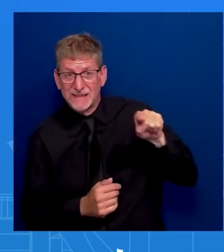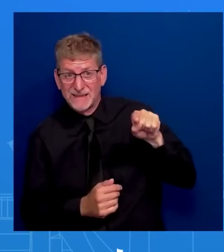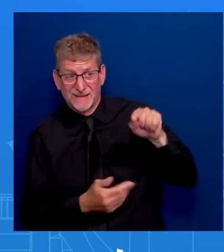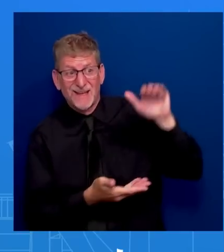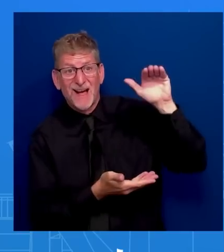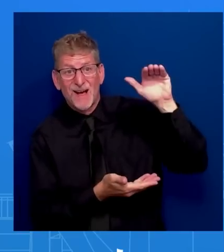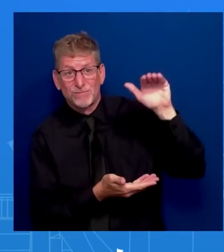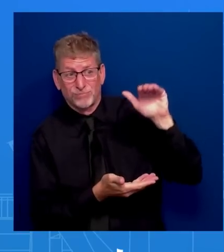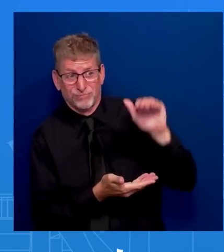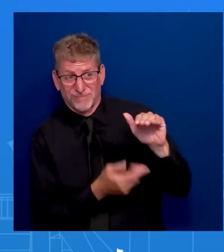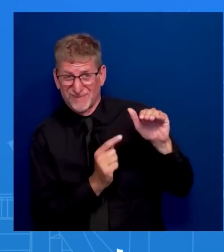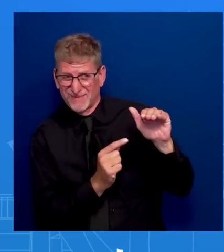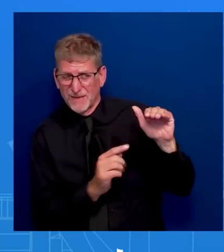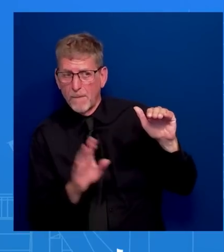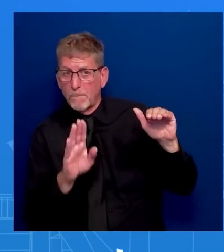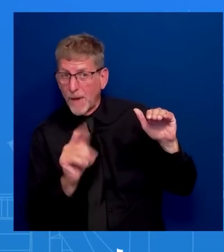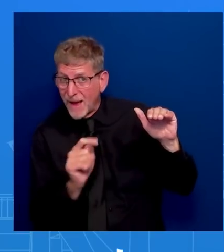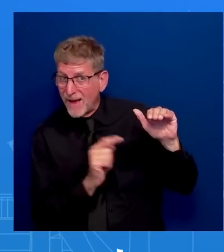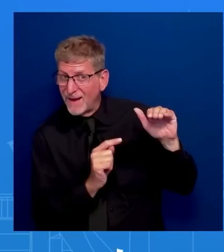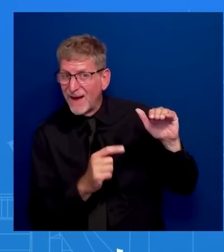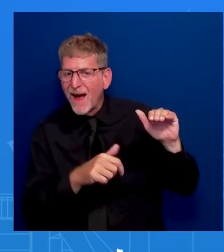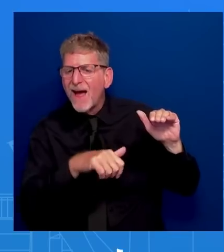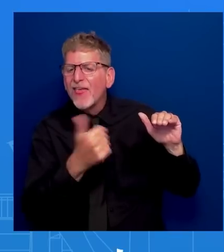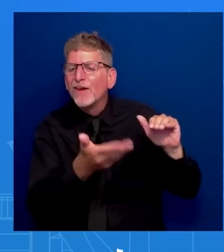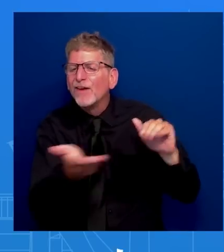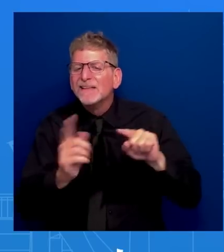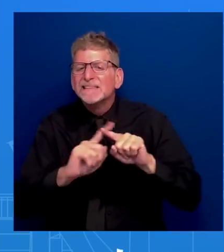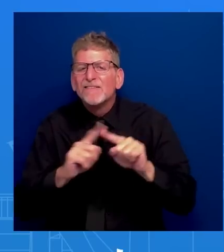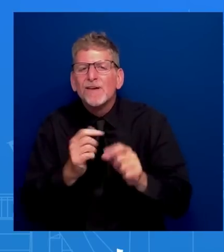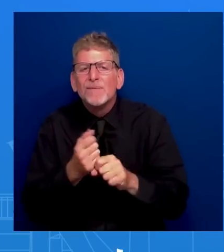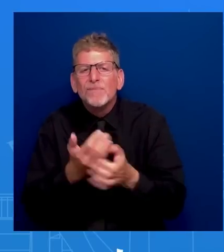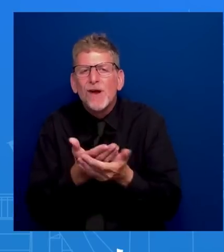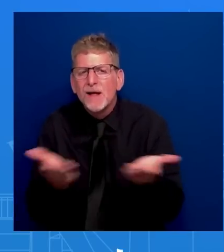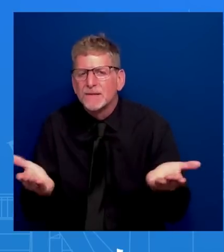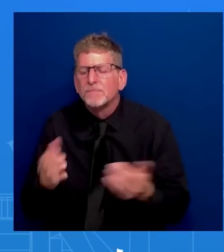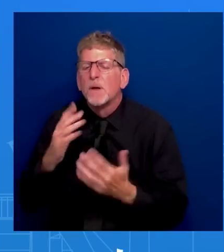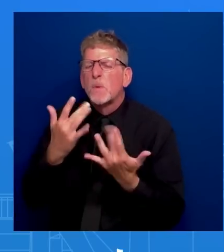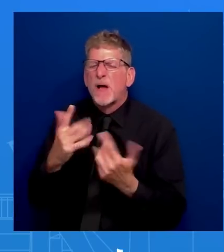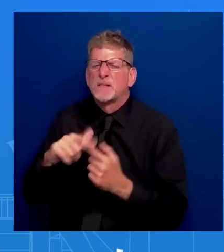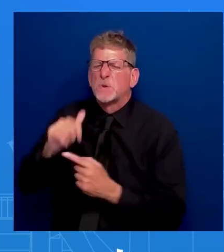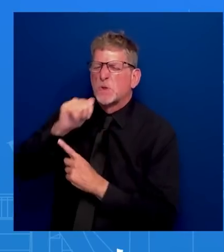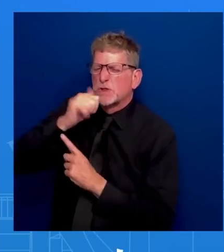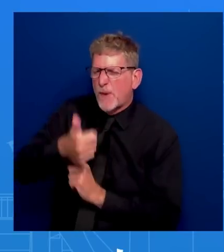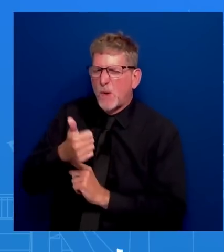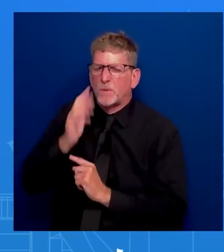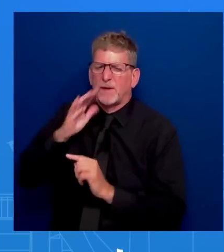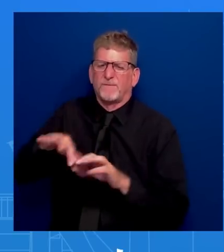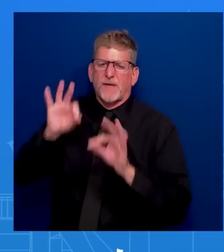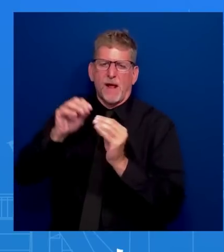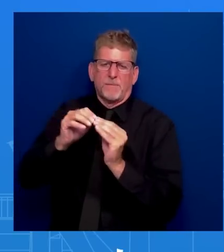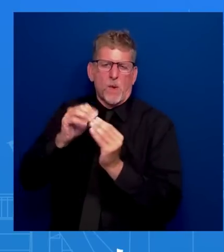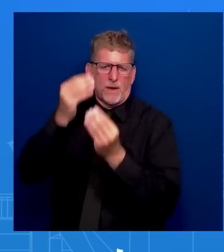we'll see how -- what the data looks like. The Press: On the CHIPS Act, the Intel CFO says that they don't expect to see the money until the end of 2023.